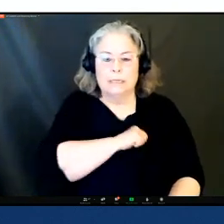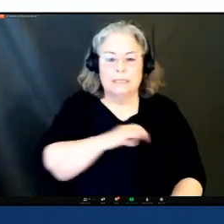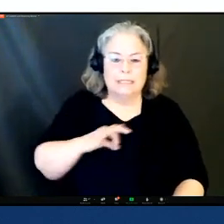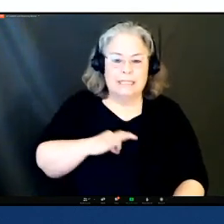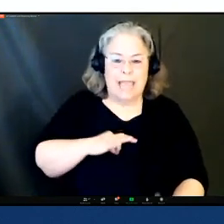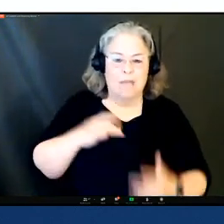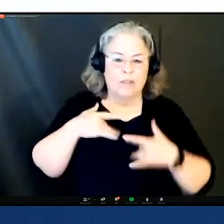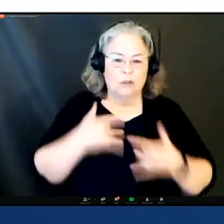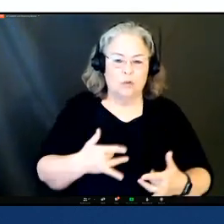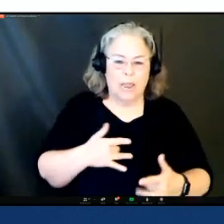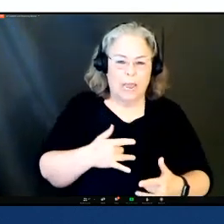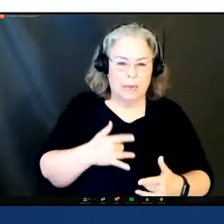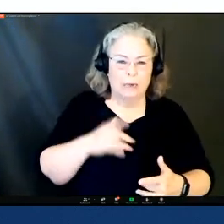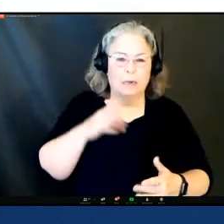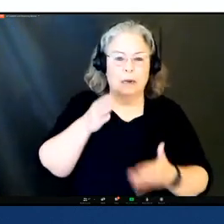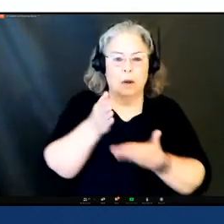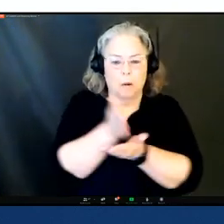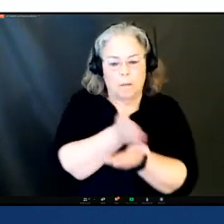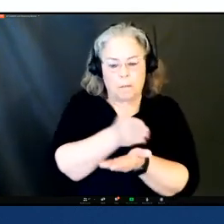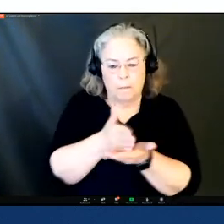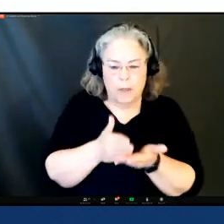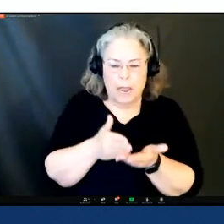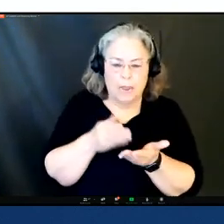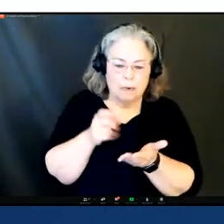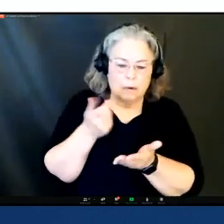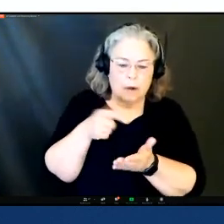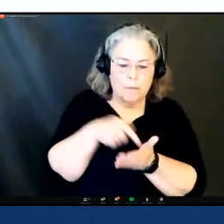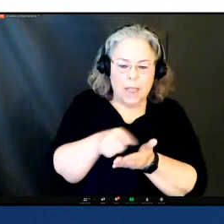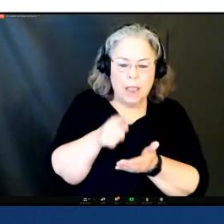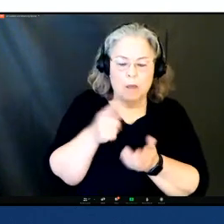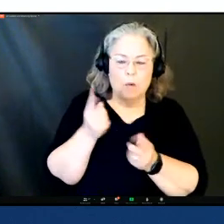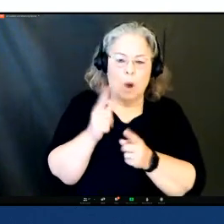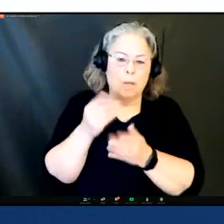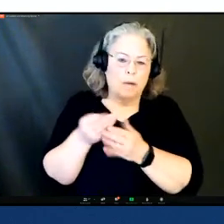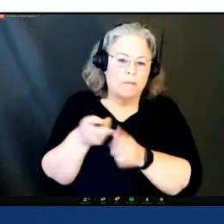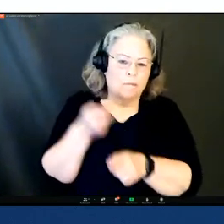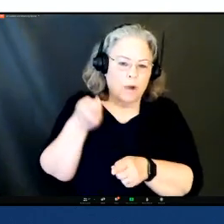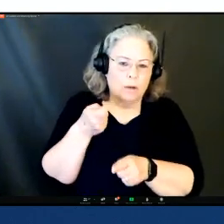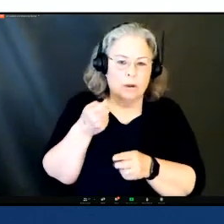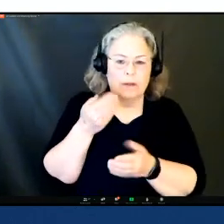that summarize the financing sources by major source and financing uses by object.